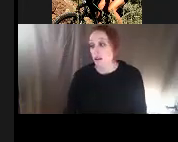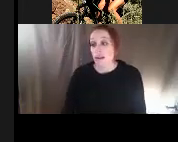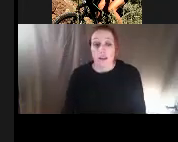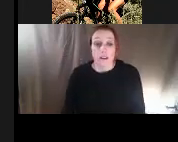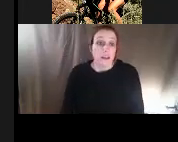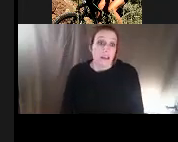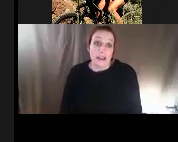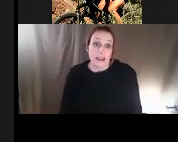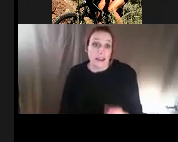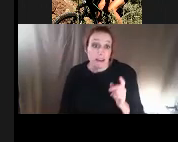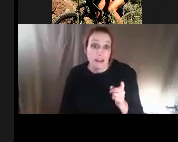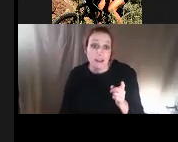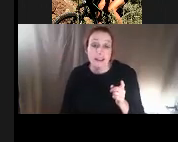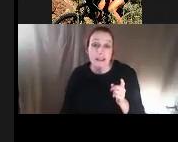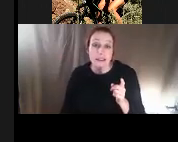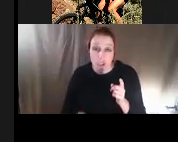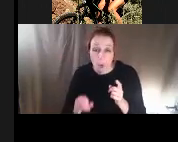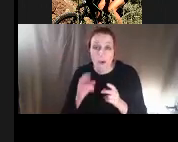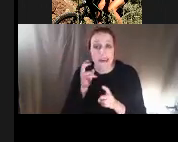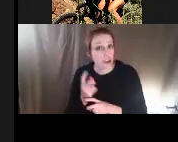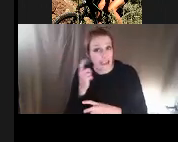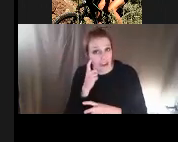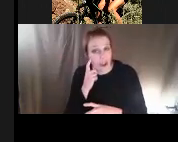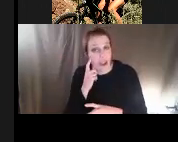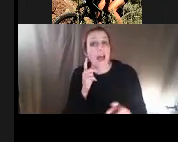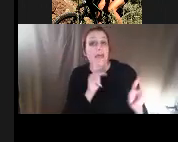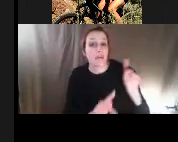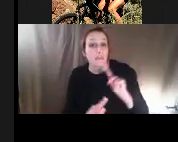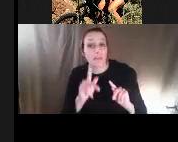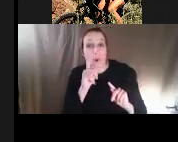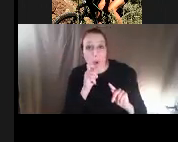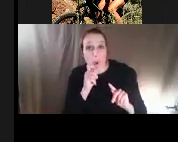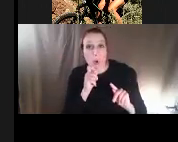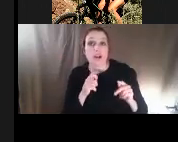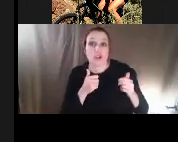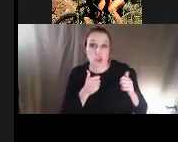that the people that are intentionally harmful are not as harmful as you and I, who might be